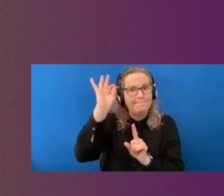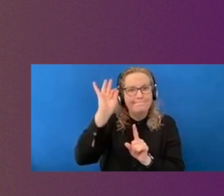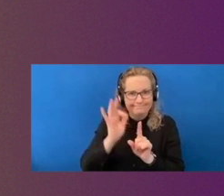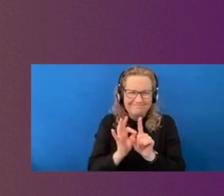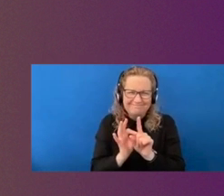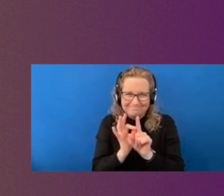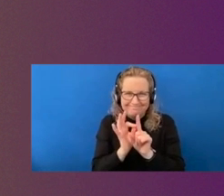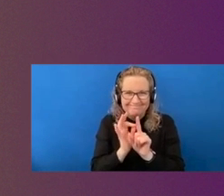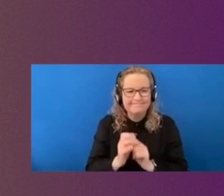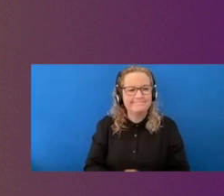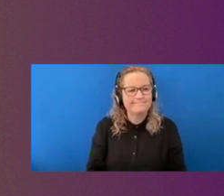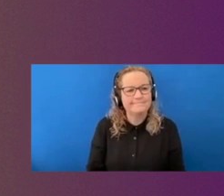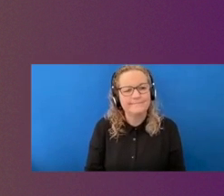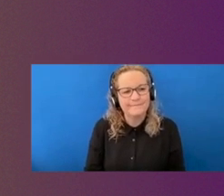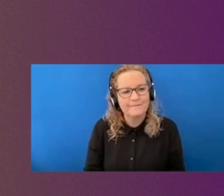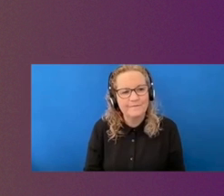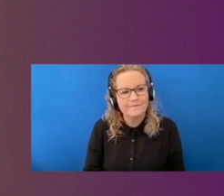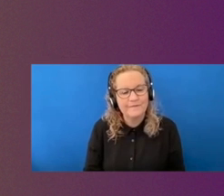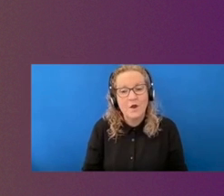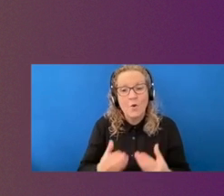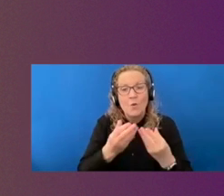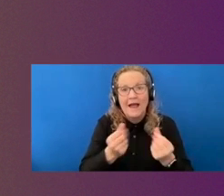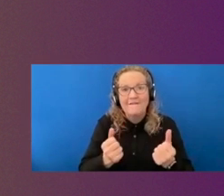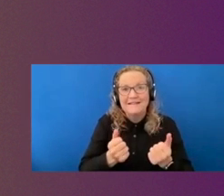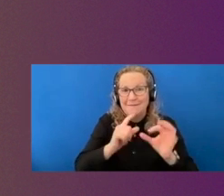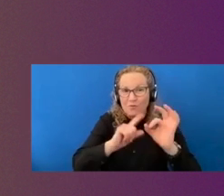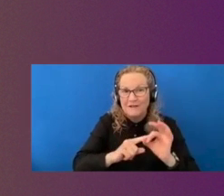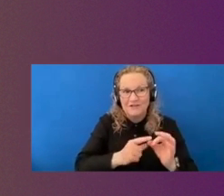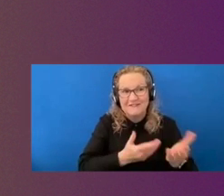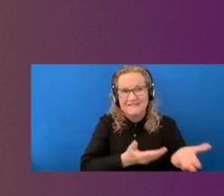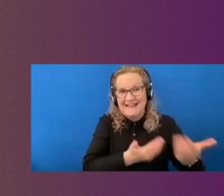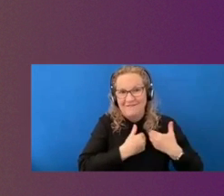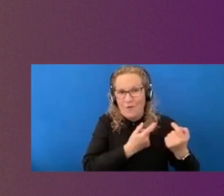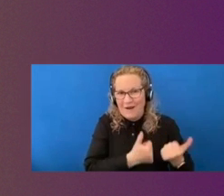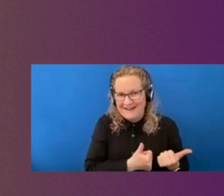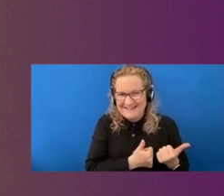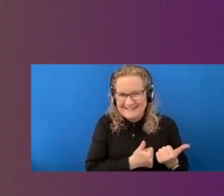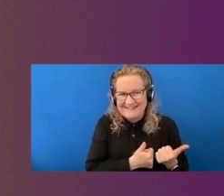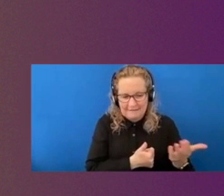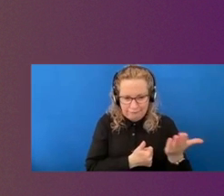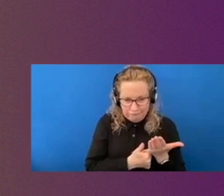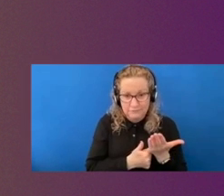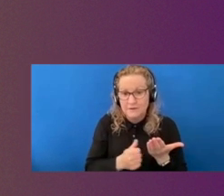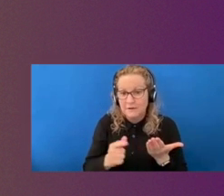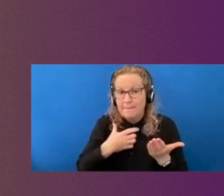pre-submitted questions here and if our audience has any more pop them in the q a box um